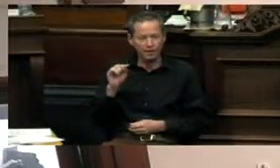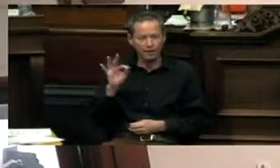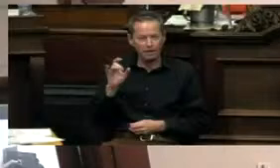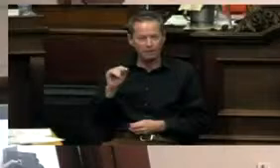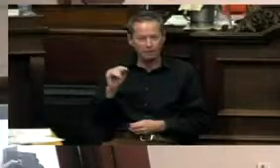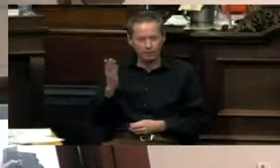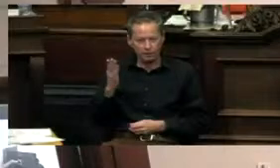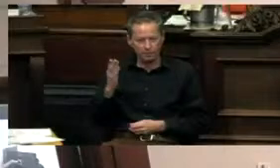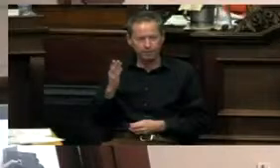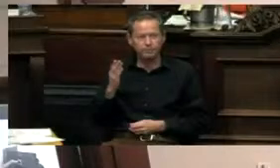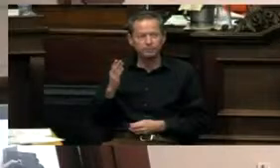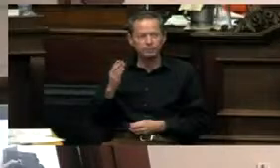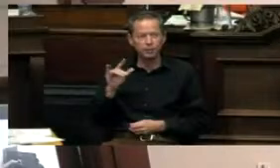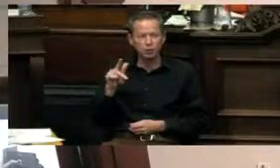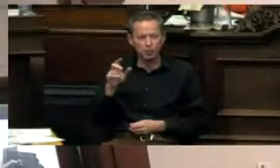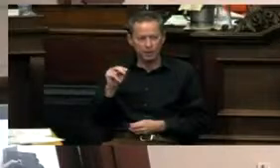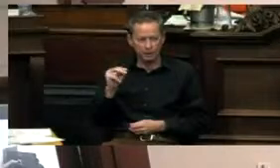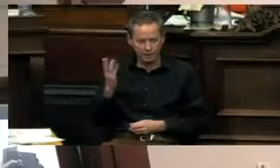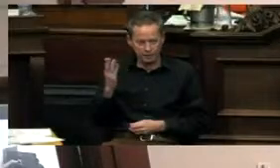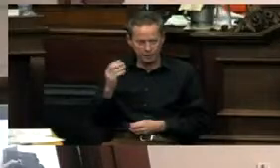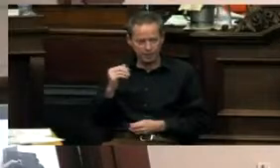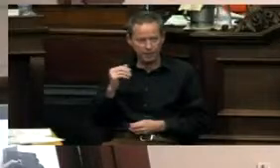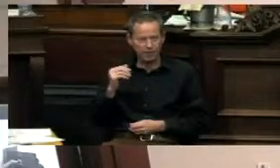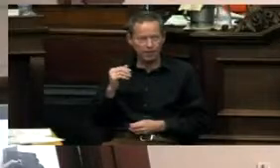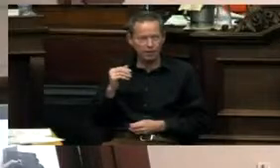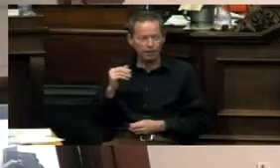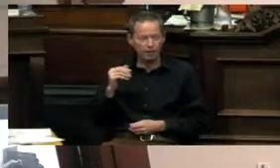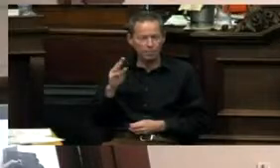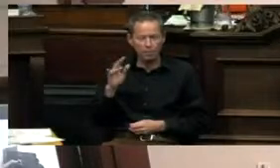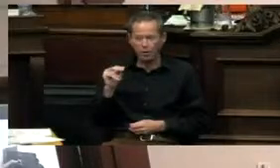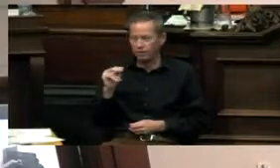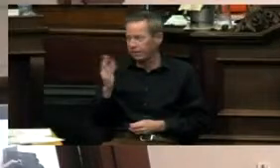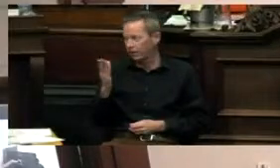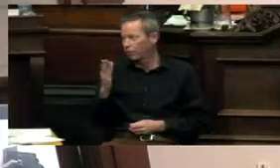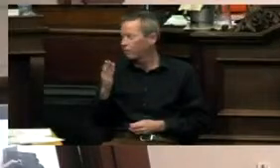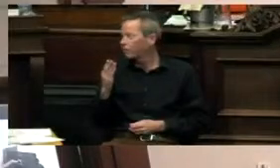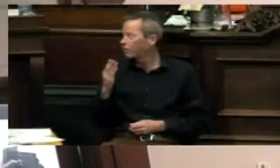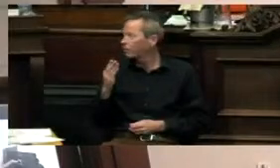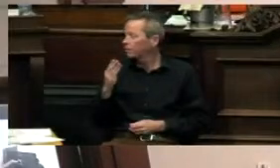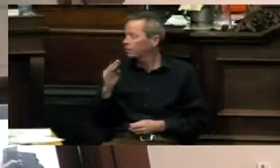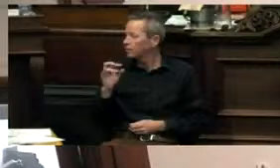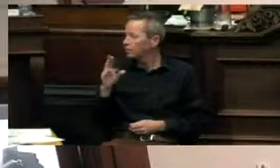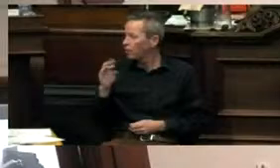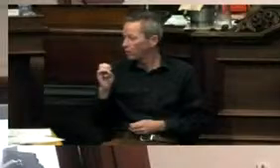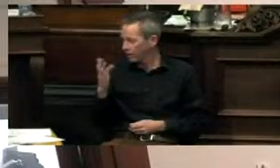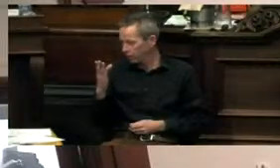member Gruber here. Council member Lightfoot. Present.